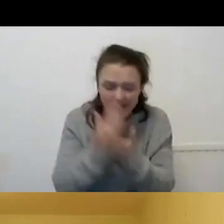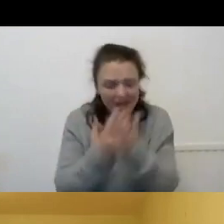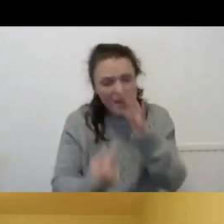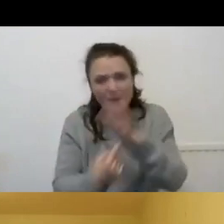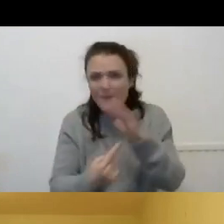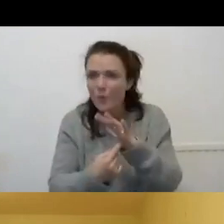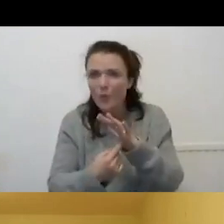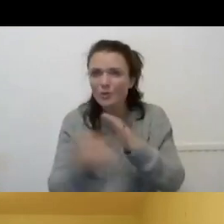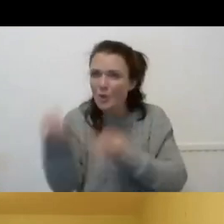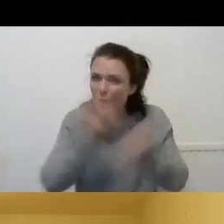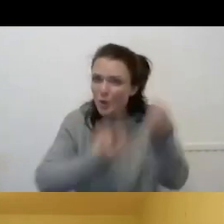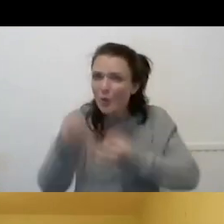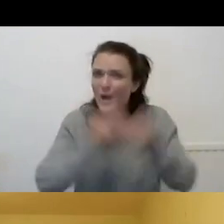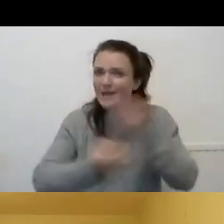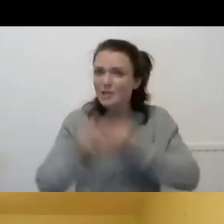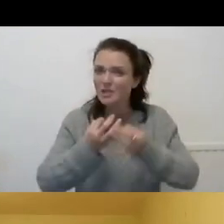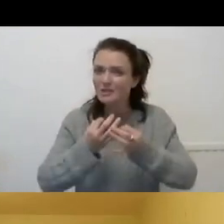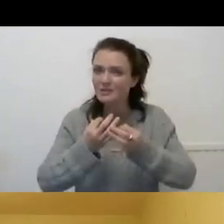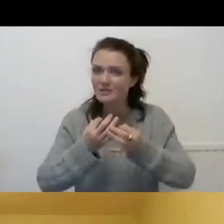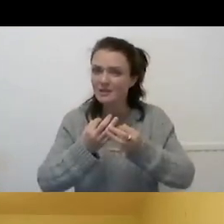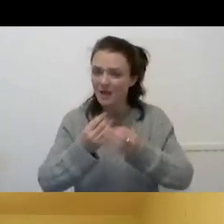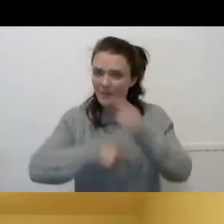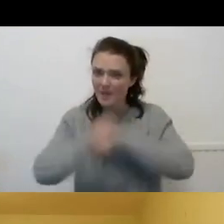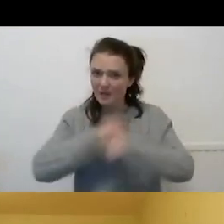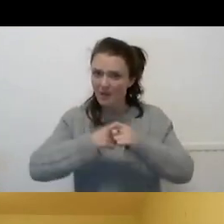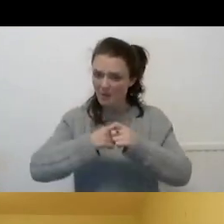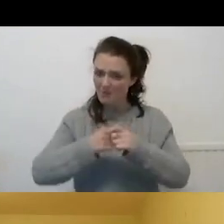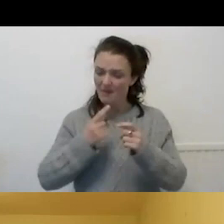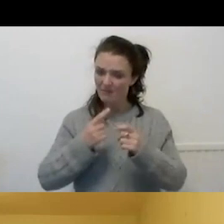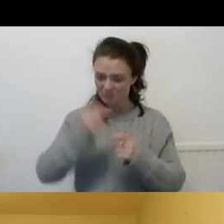because you're not only protecting yourself, but also your families and our communities. And